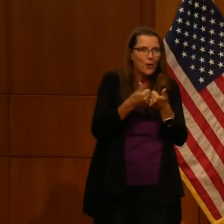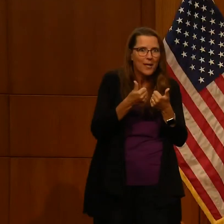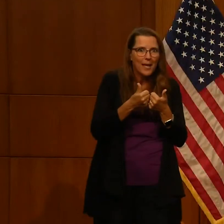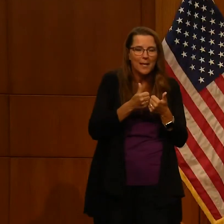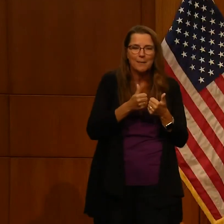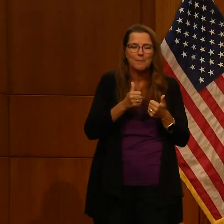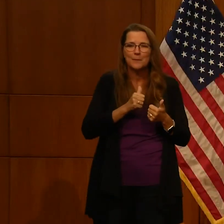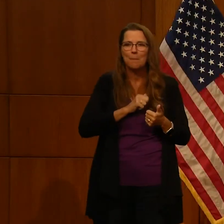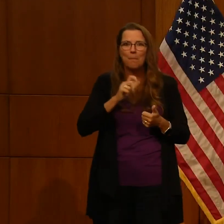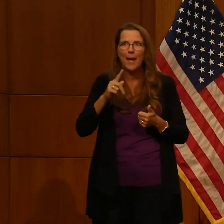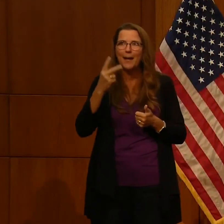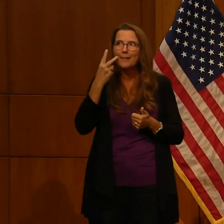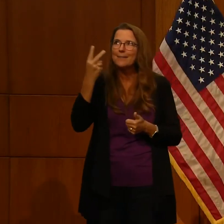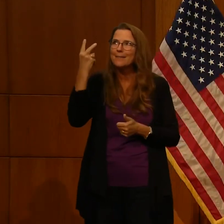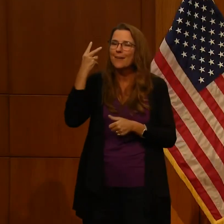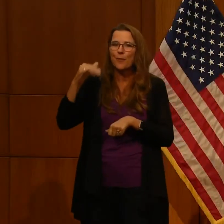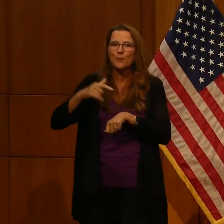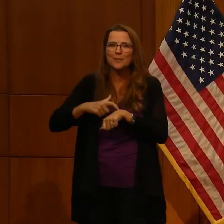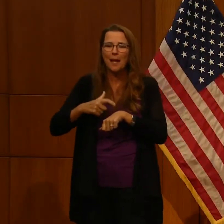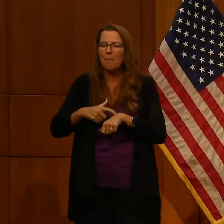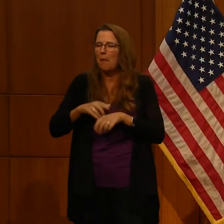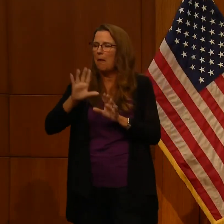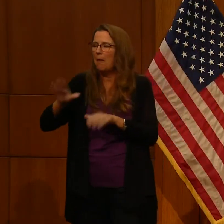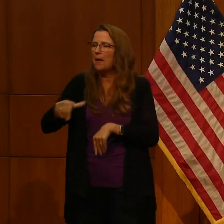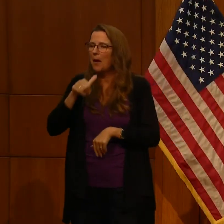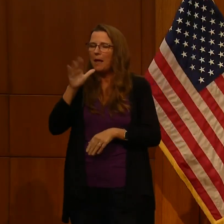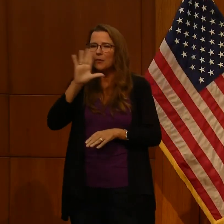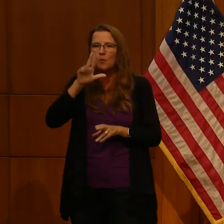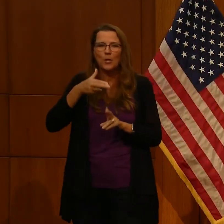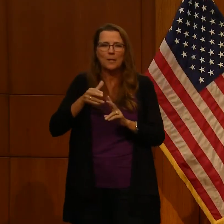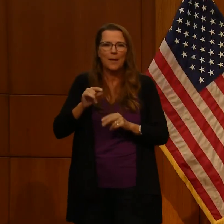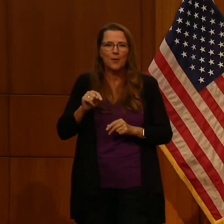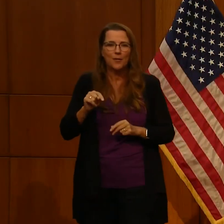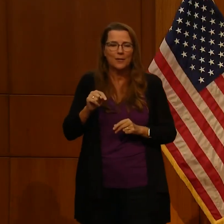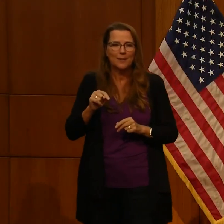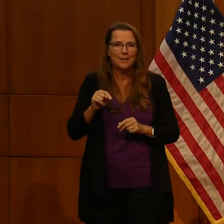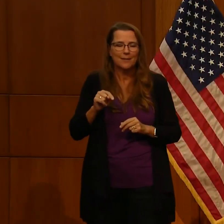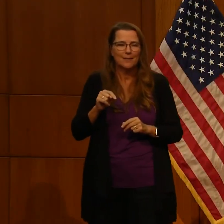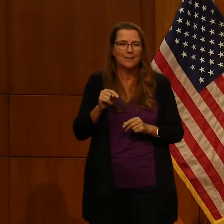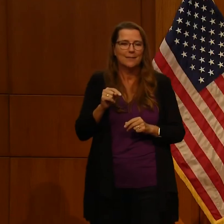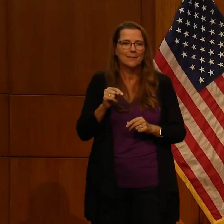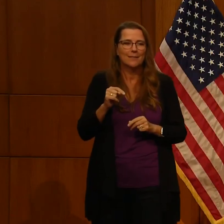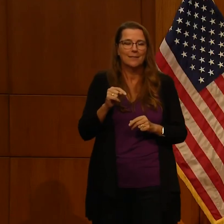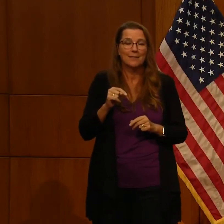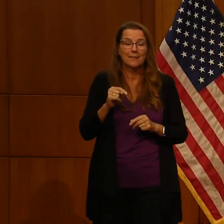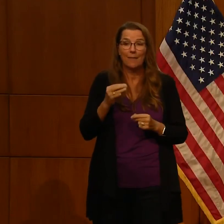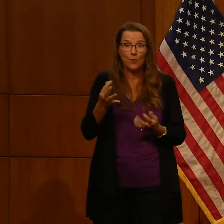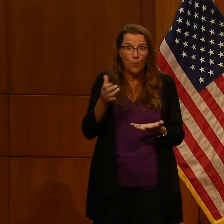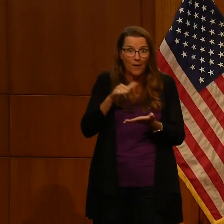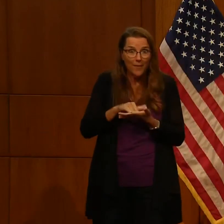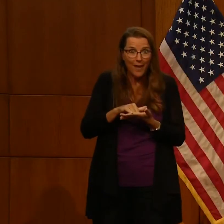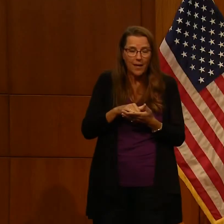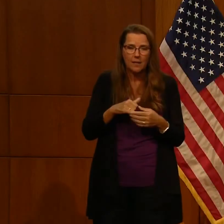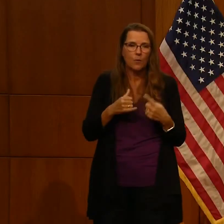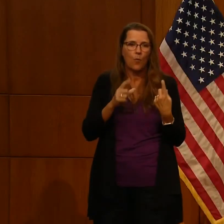AND YOU WANT HIGH SCHOOL FOOTBALL GAMES AND A RETURN TO THE TIME WHEN YOU JUST DIDN'T